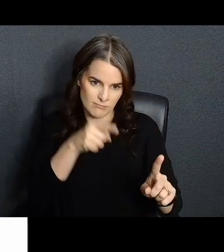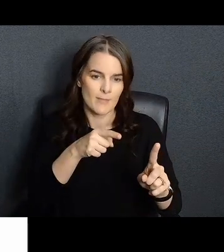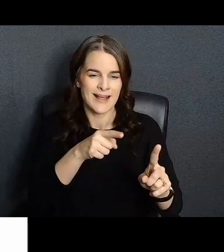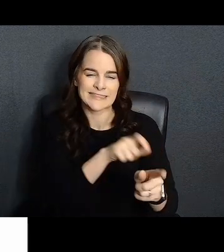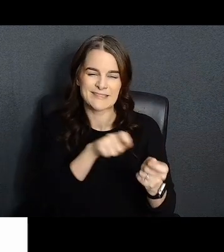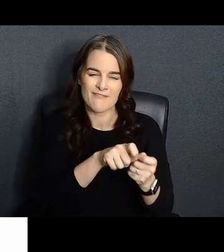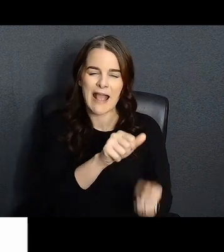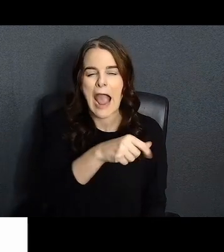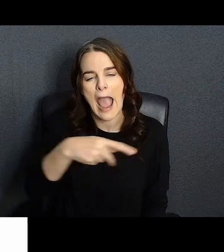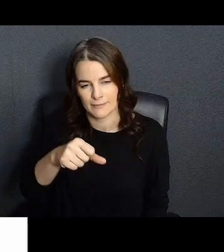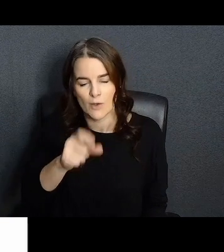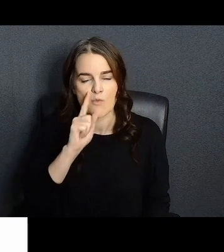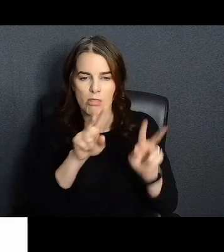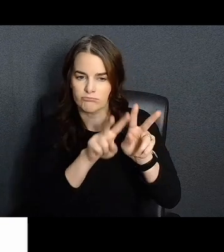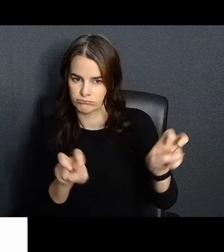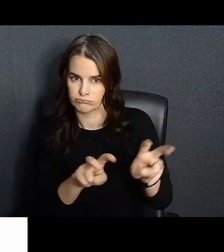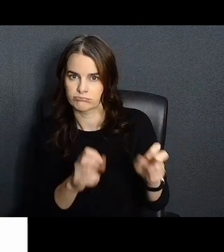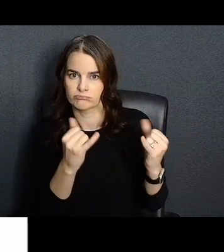that we're going to take a look at.